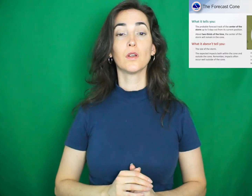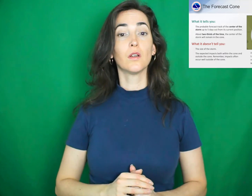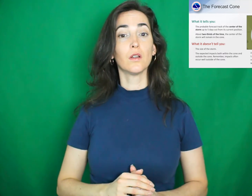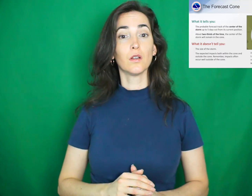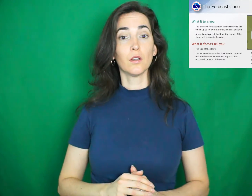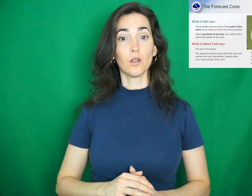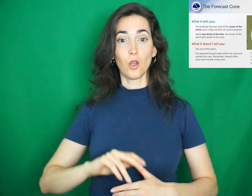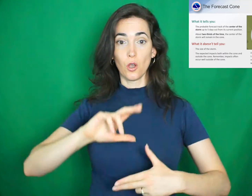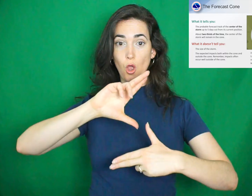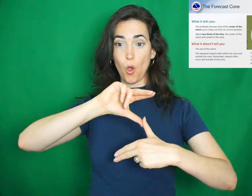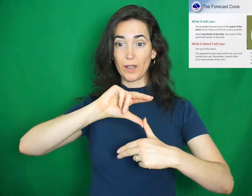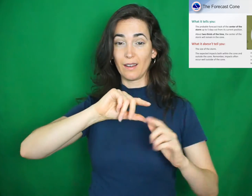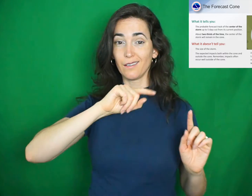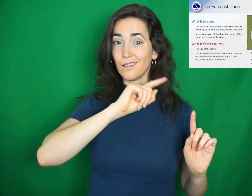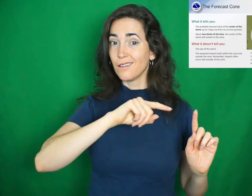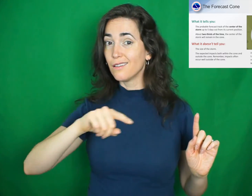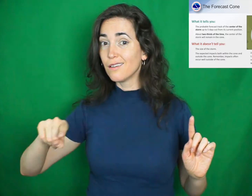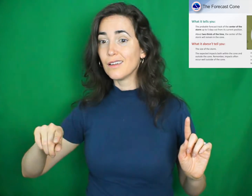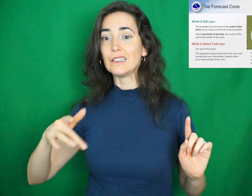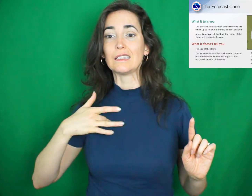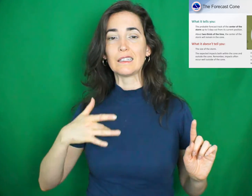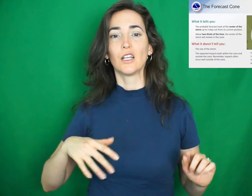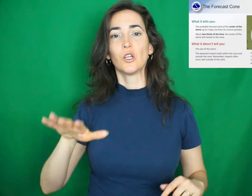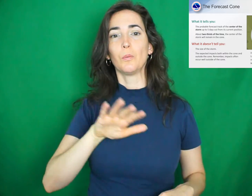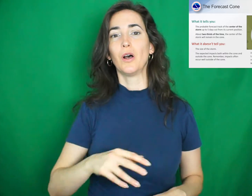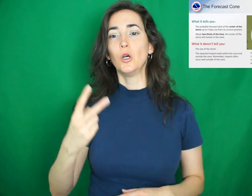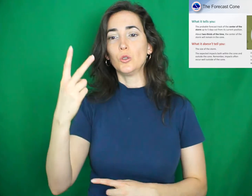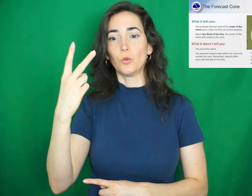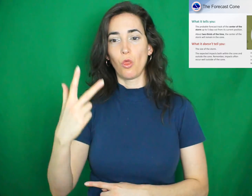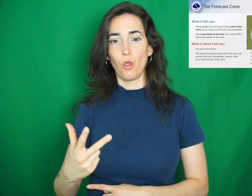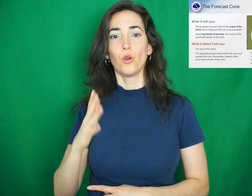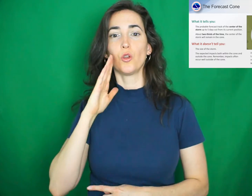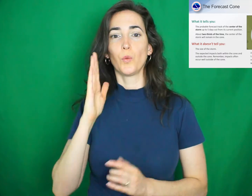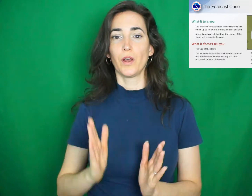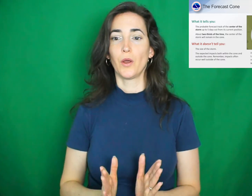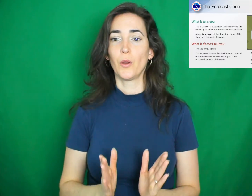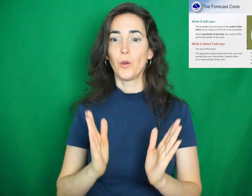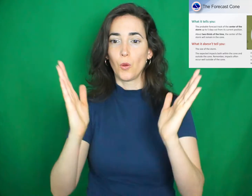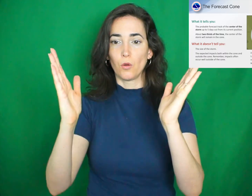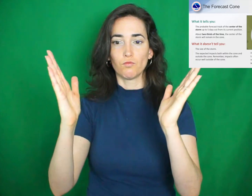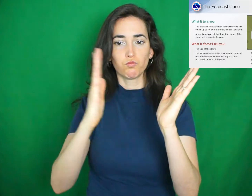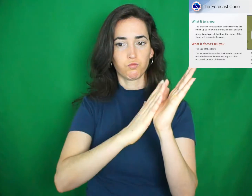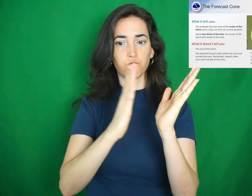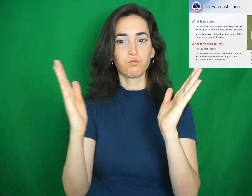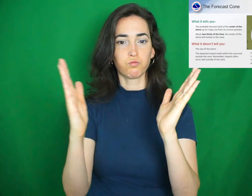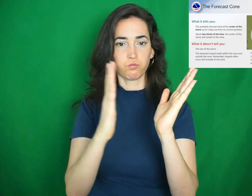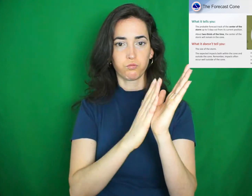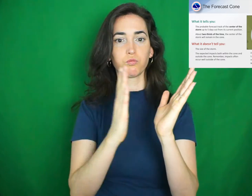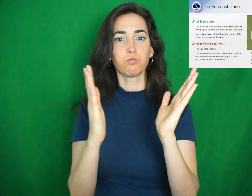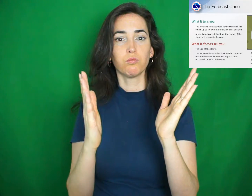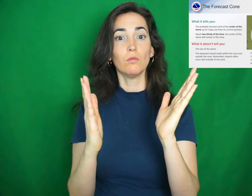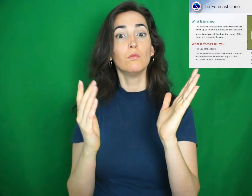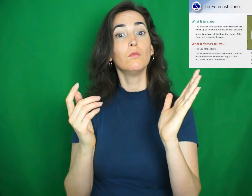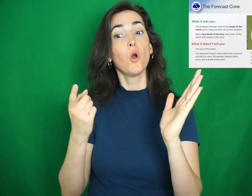It tells you nothing about the size of the storm or the extent of the impacts. To understand the expected impacts, you’ll need to follow forecast products